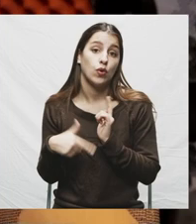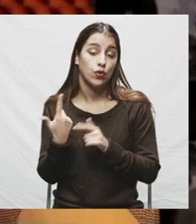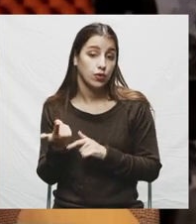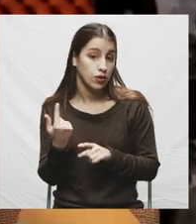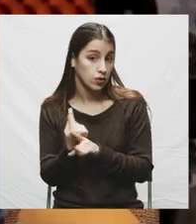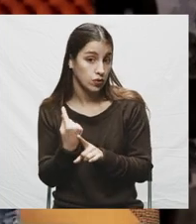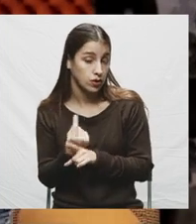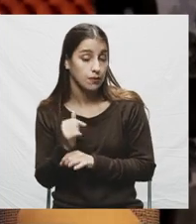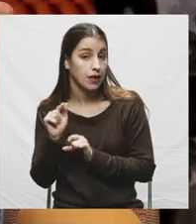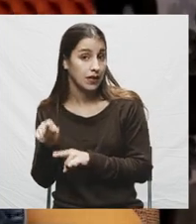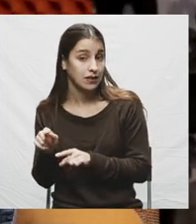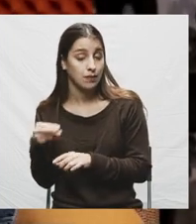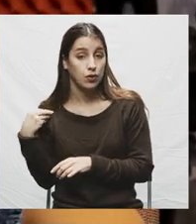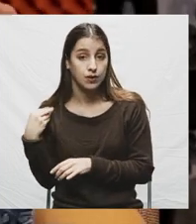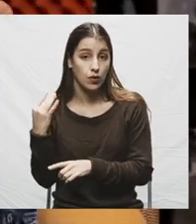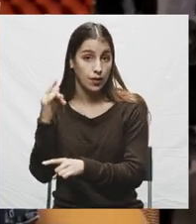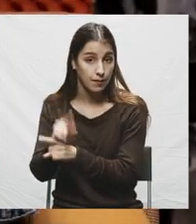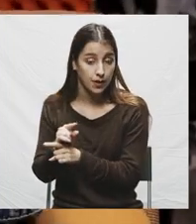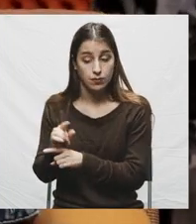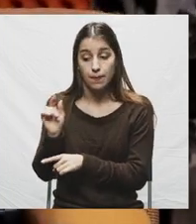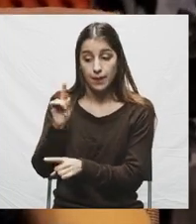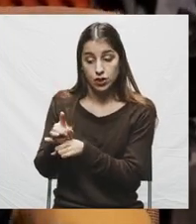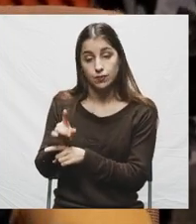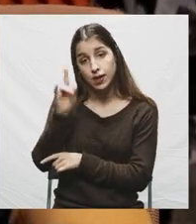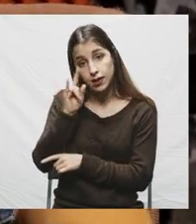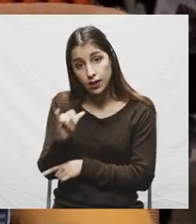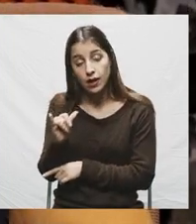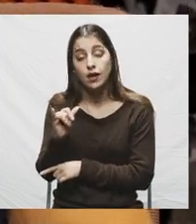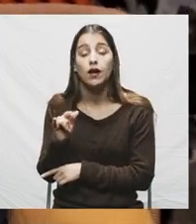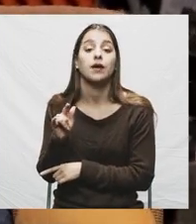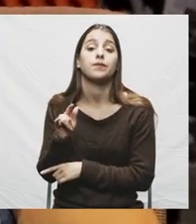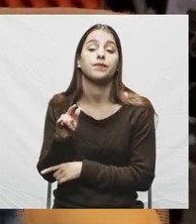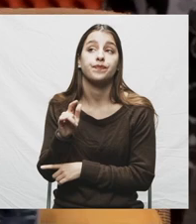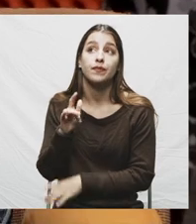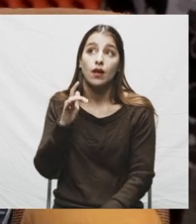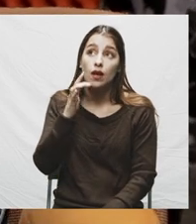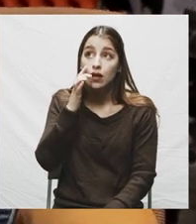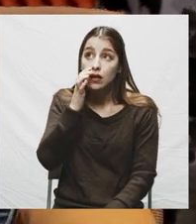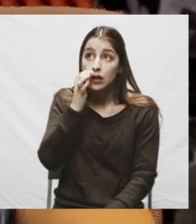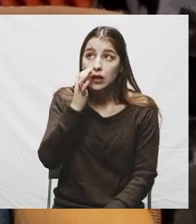avenues for that same question or idea, for that matter which is there before you.